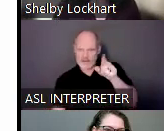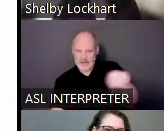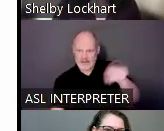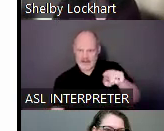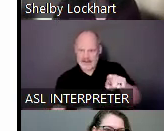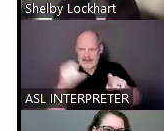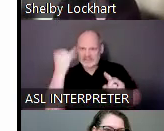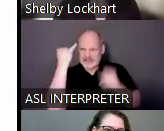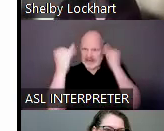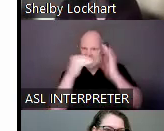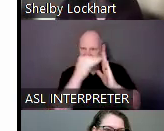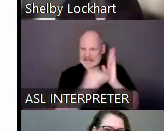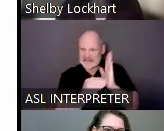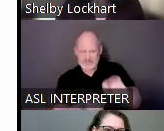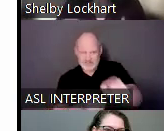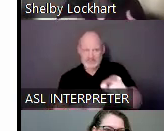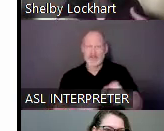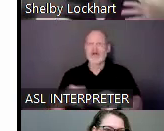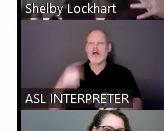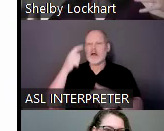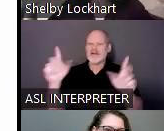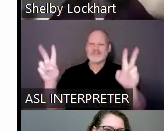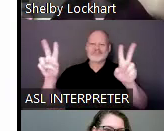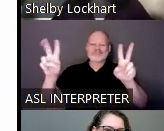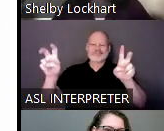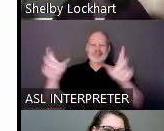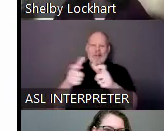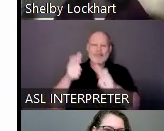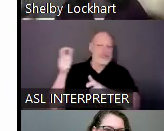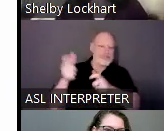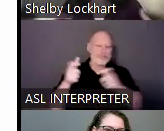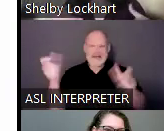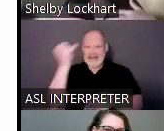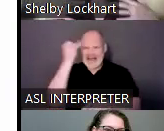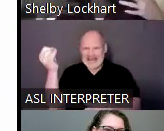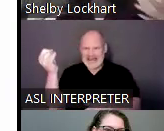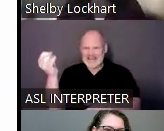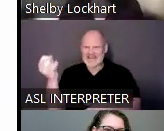ideas are really around like I said, this all-Hands-On-deck approach. Everybody's